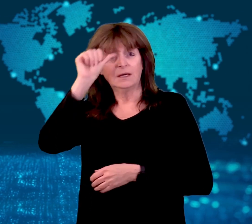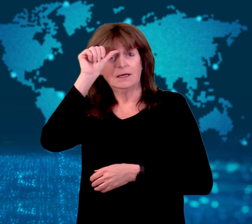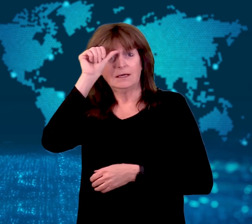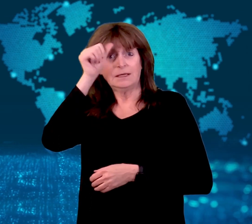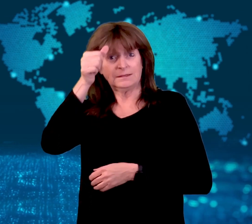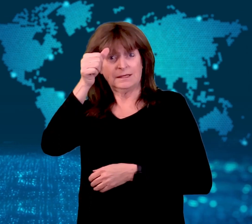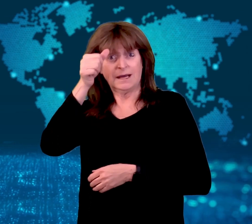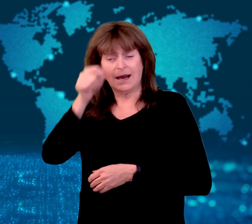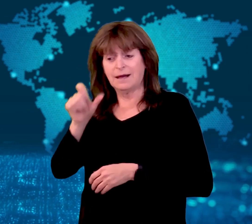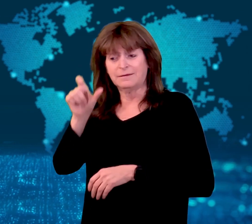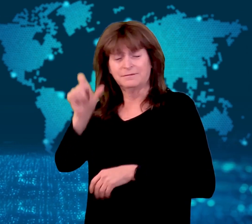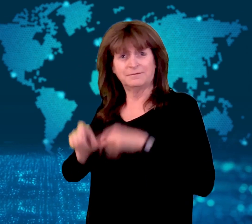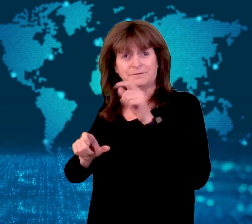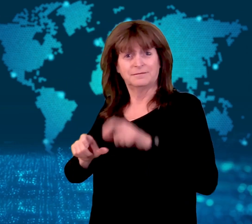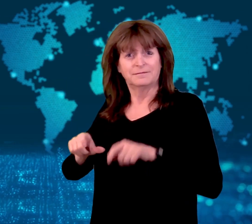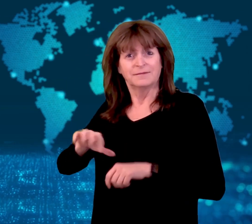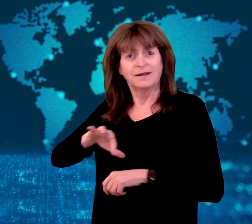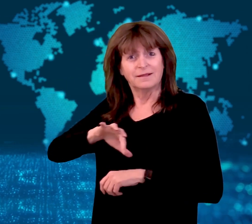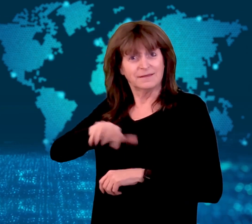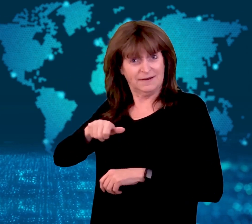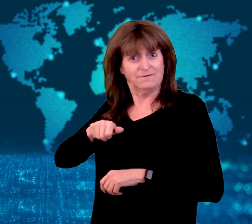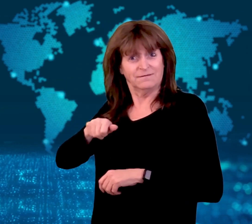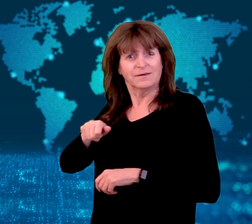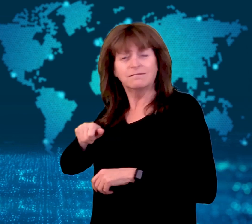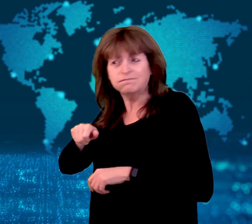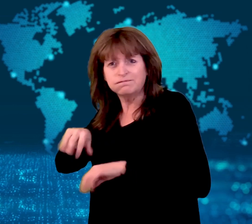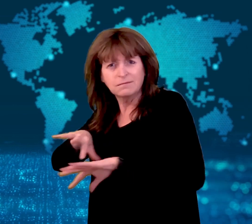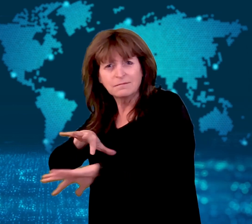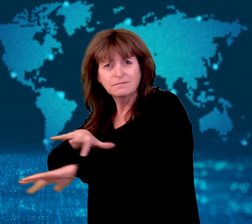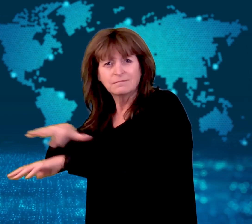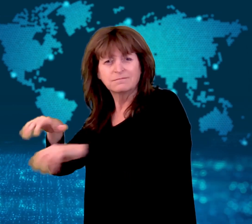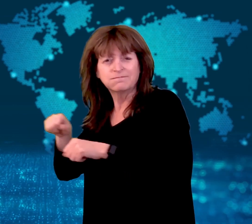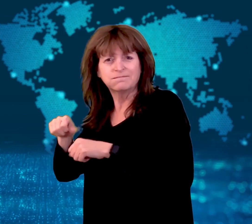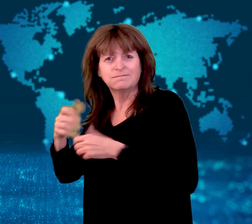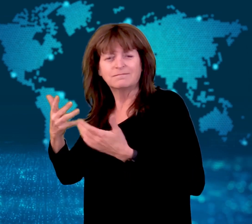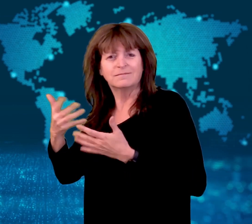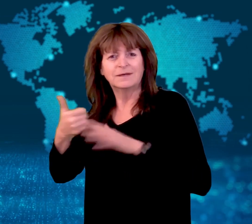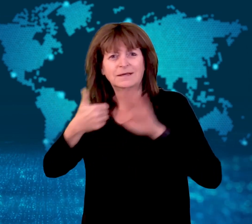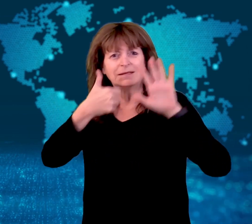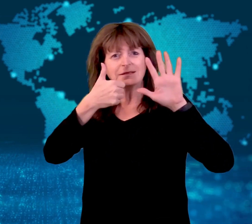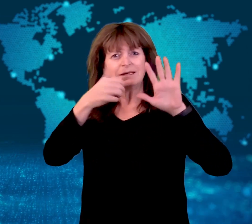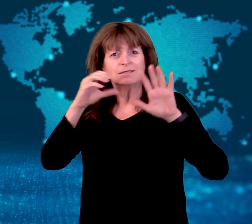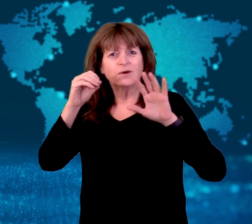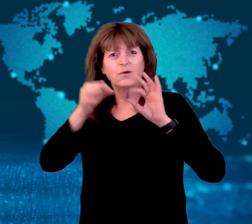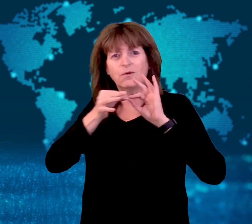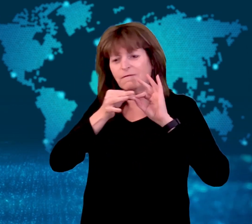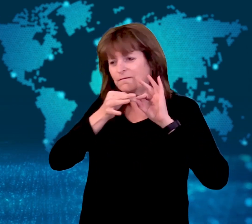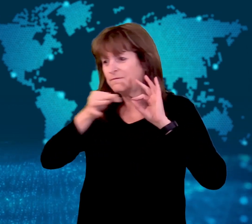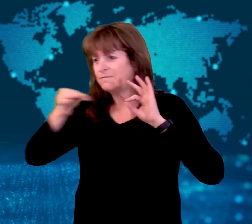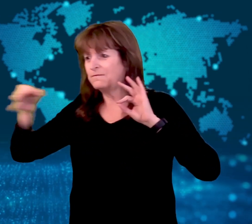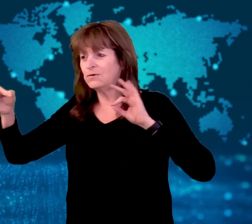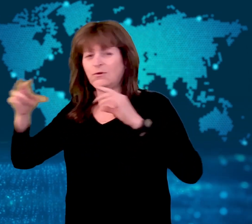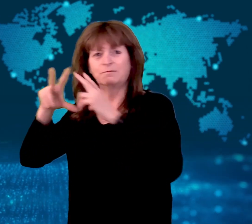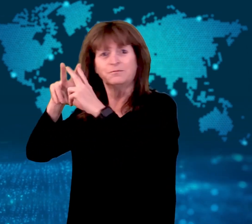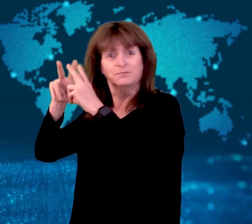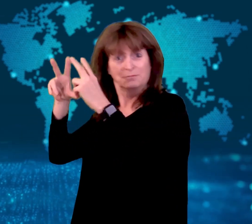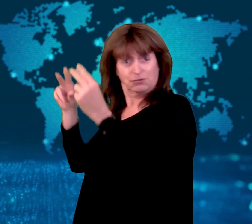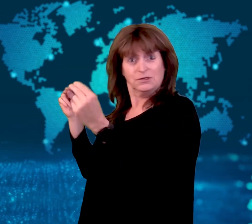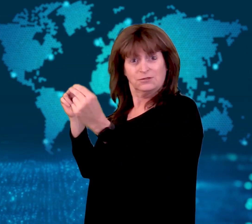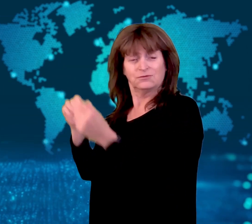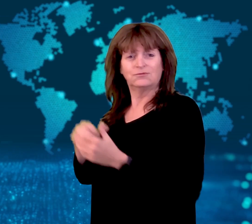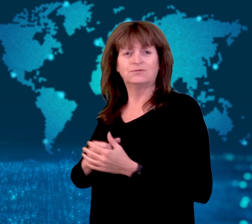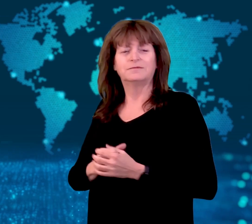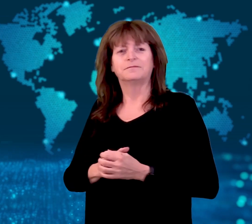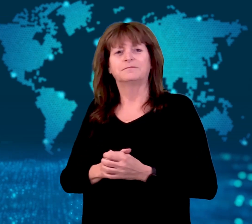Thieves steal a sixty-foot bridge